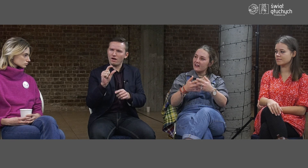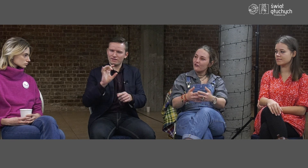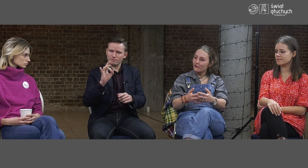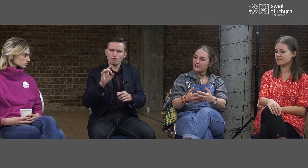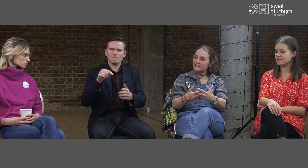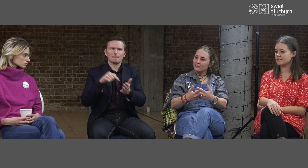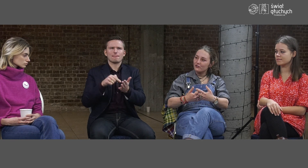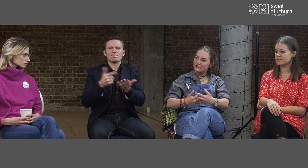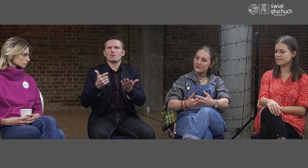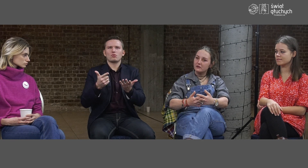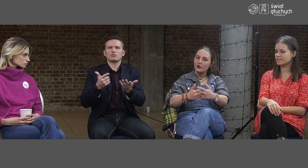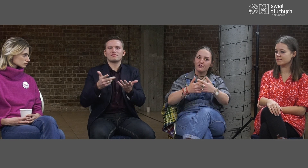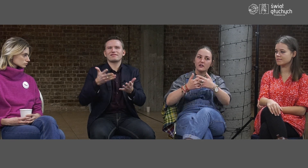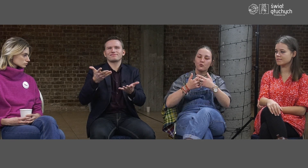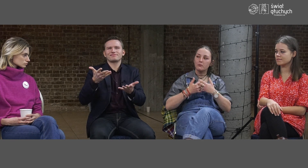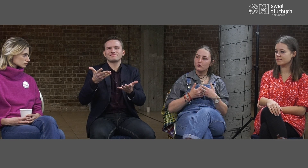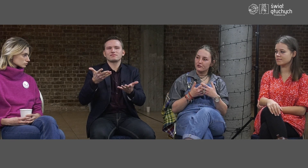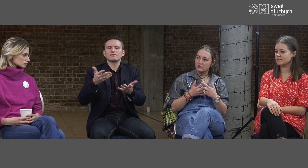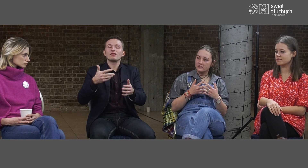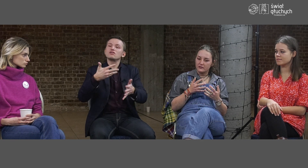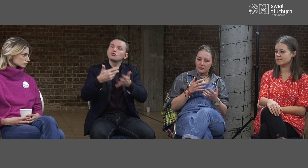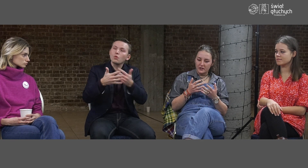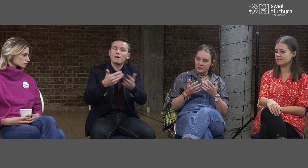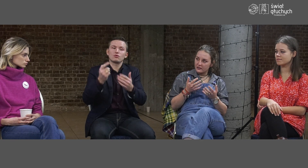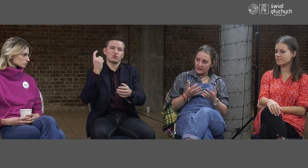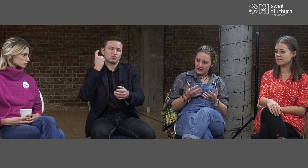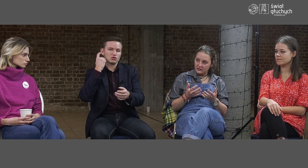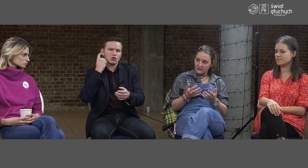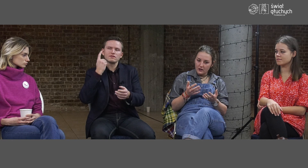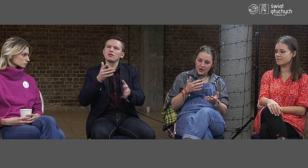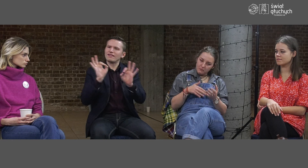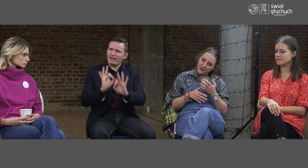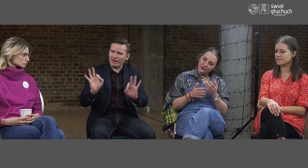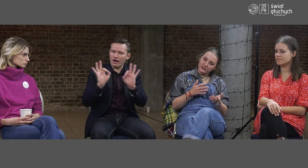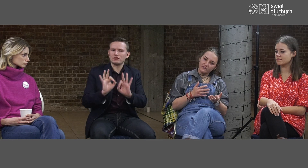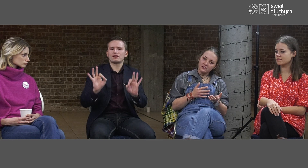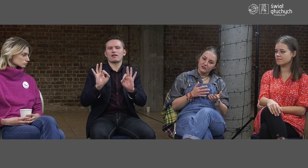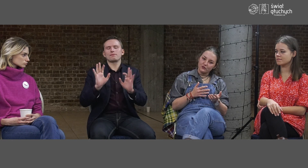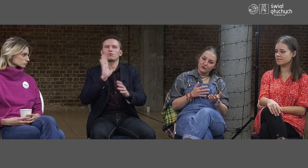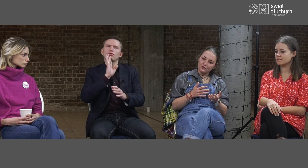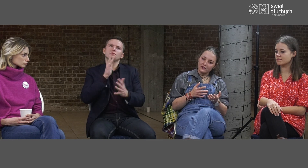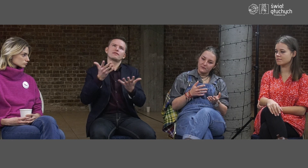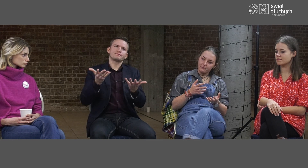and that's why the term "hard of hearing" is a bit softer and more appropriate for